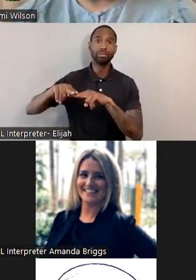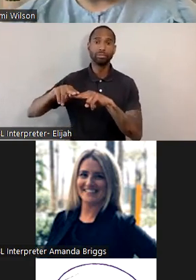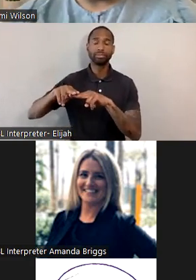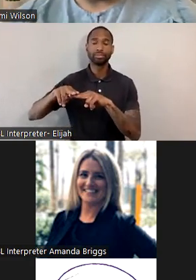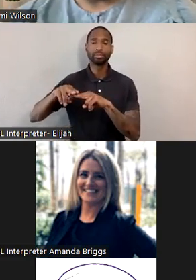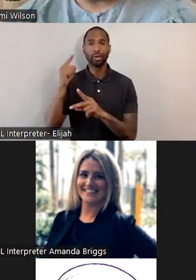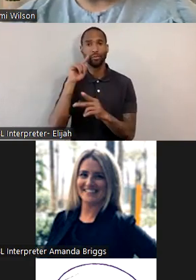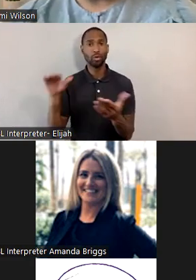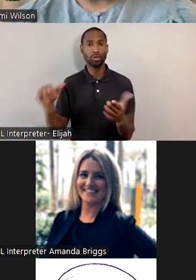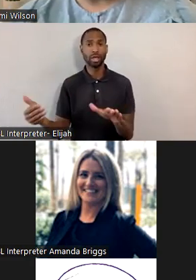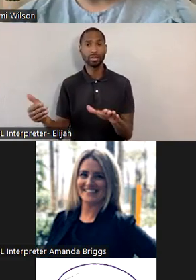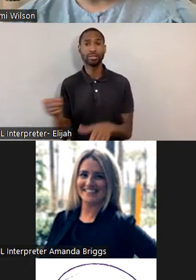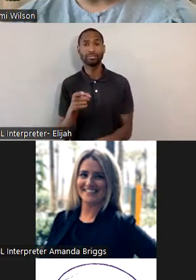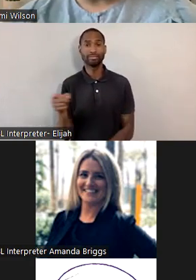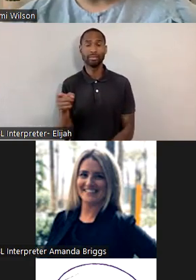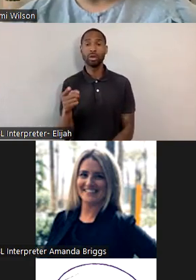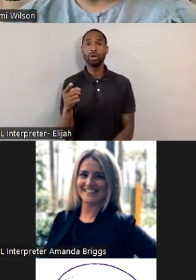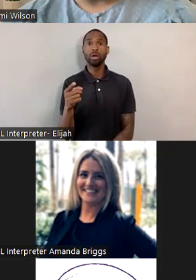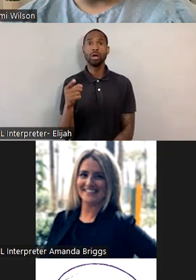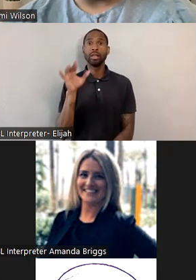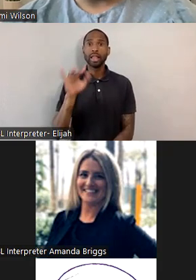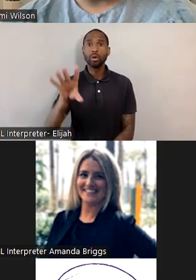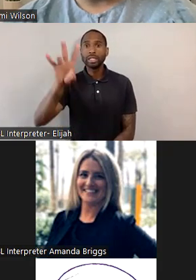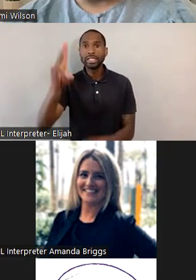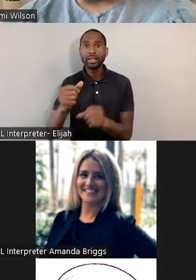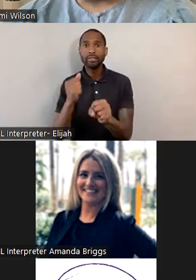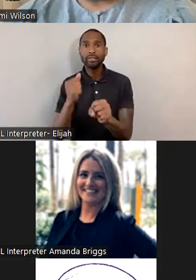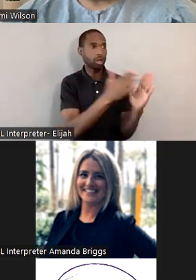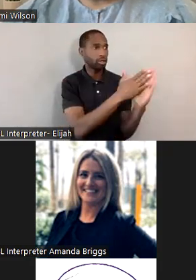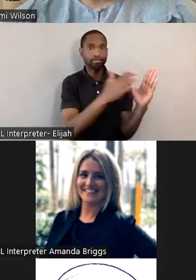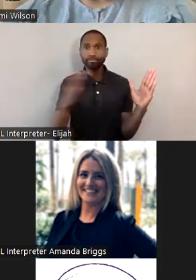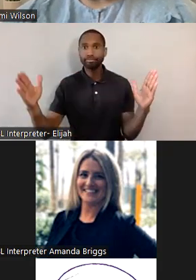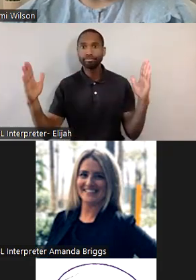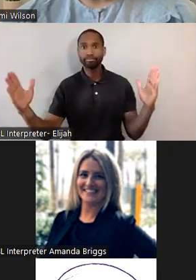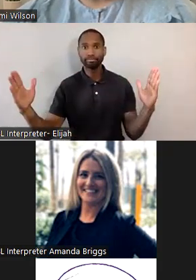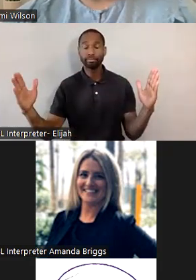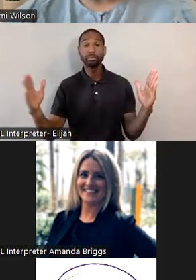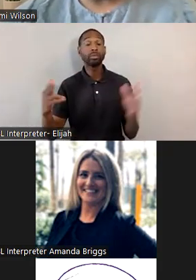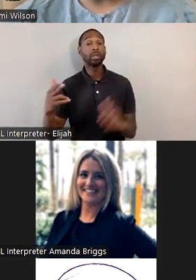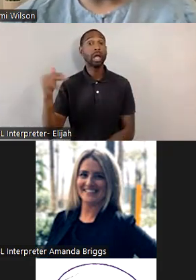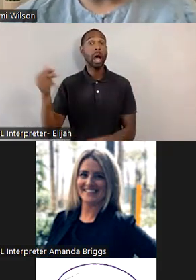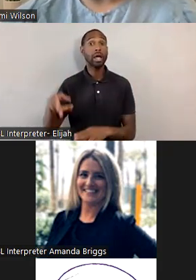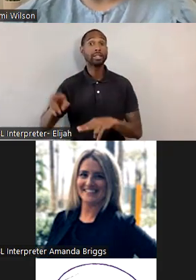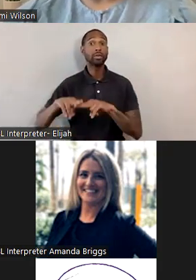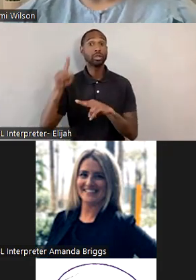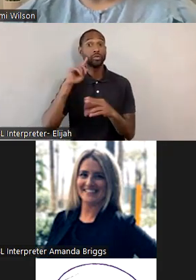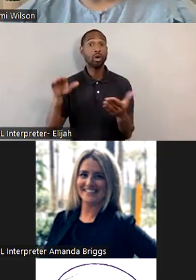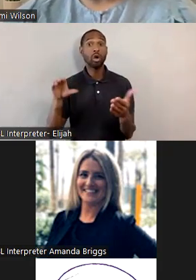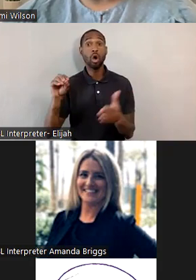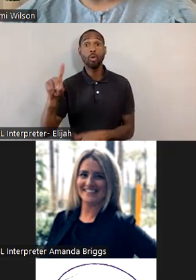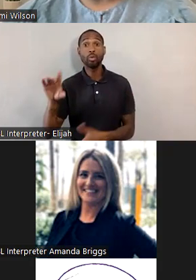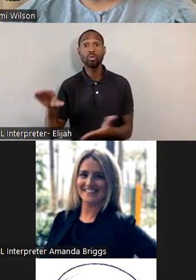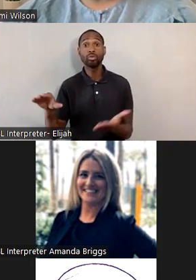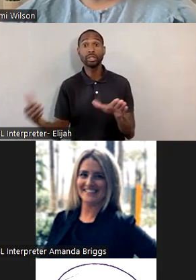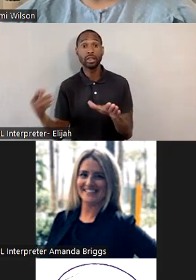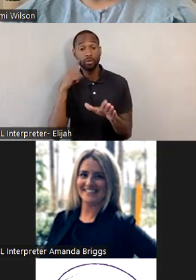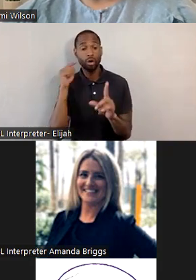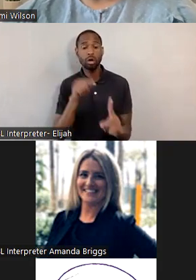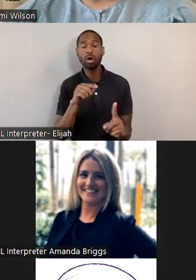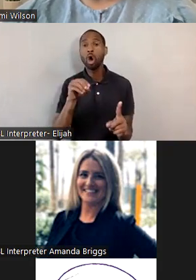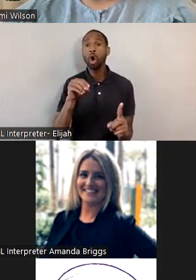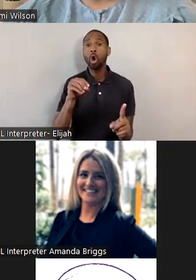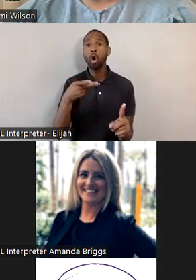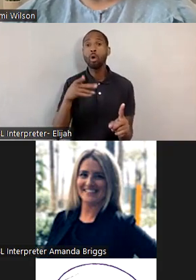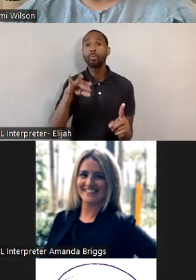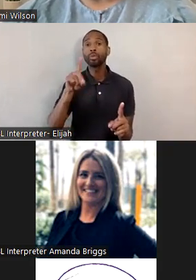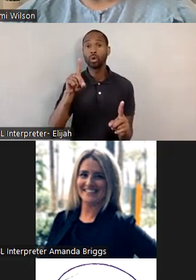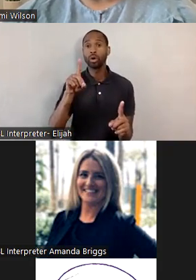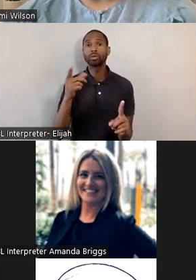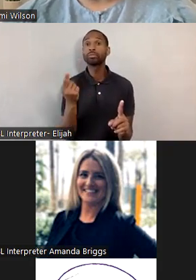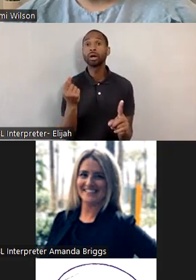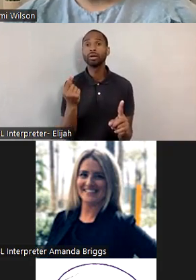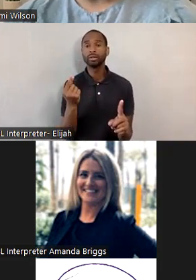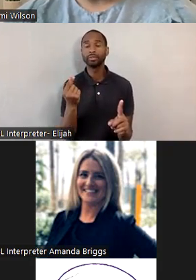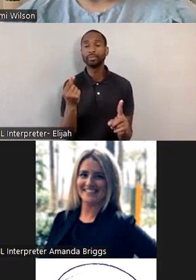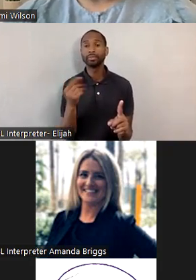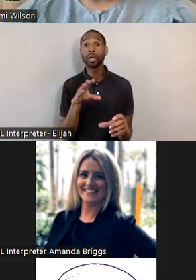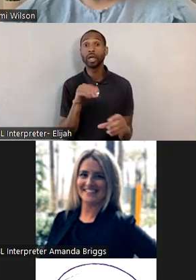deaths just in a 7 year span. The highest increase in mortality from opioids, including fentanyl,